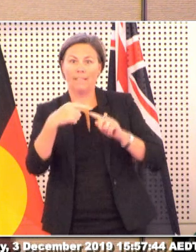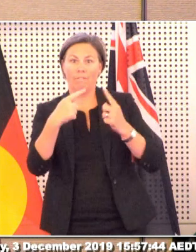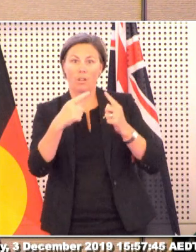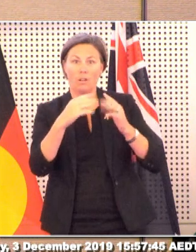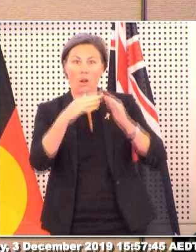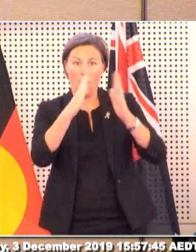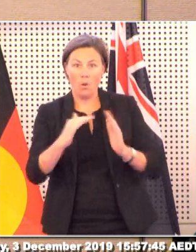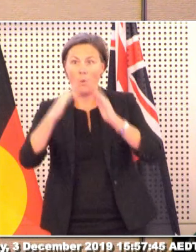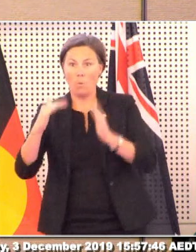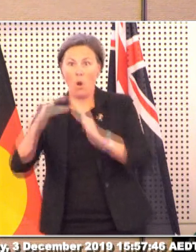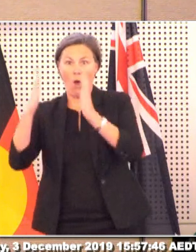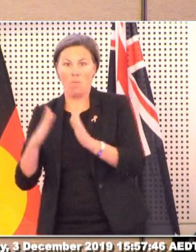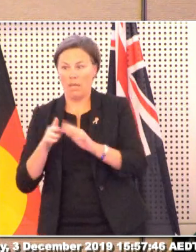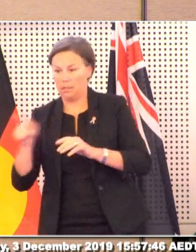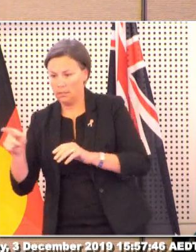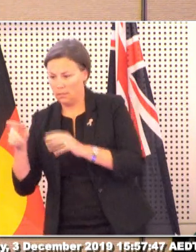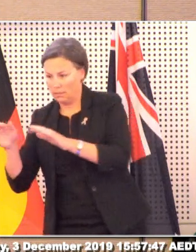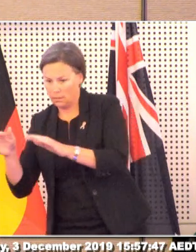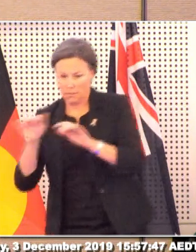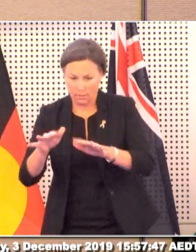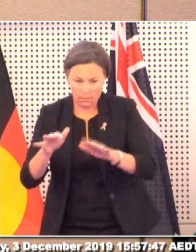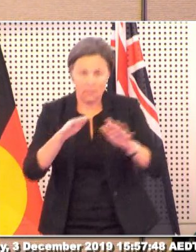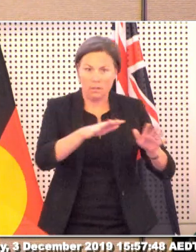obviously, that they’re spending at the individual houses and in those houses you